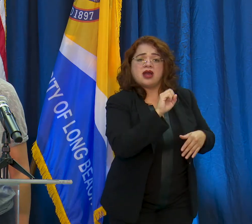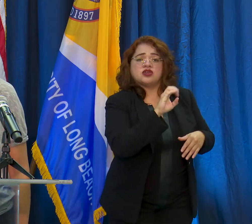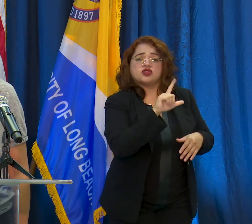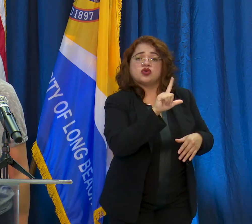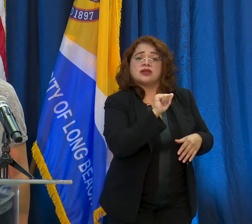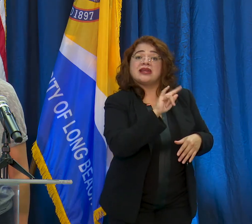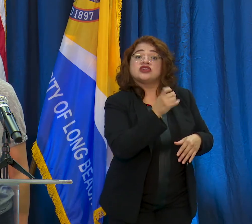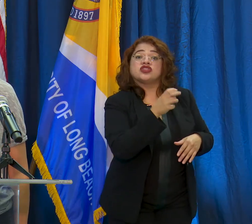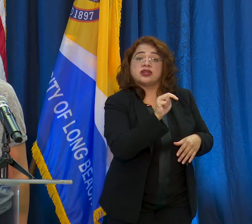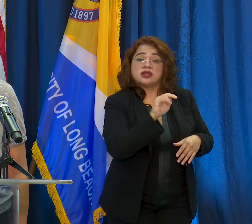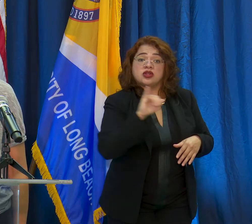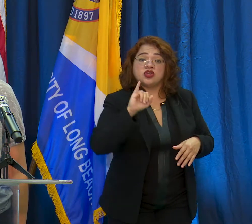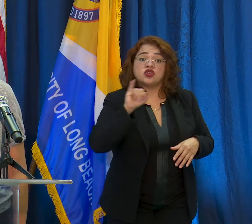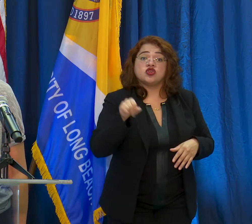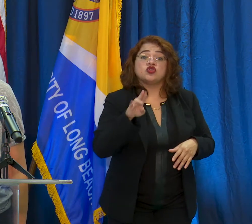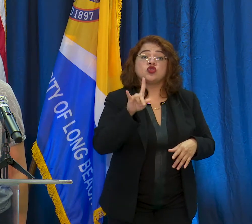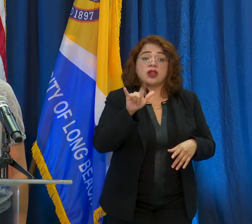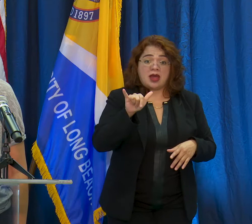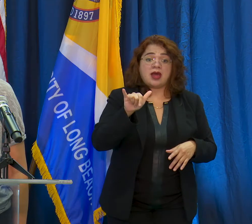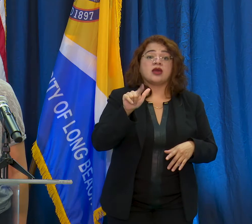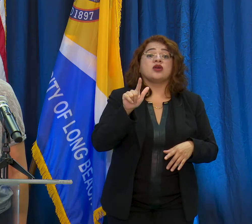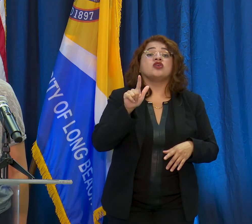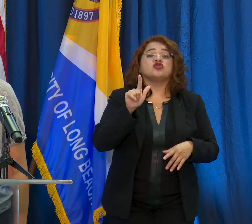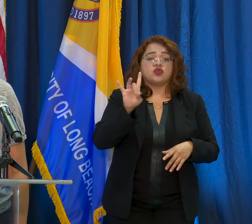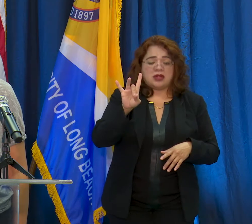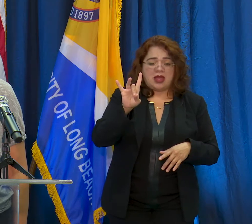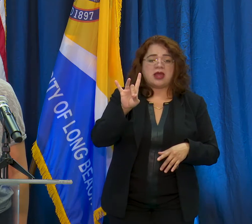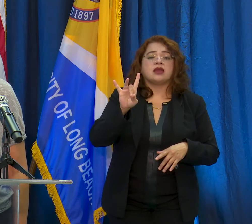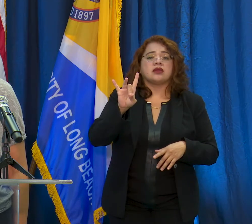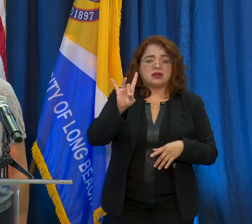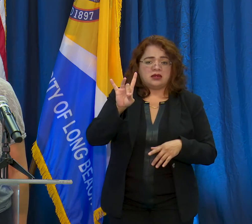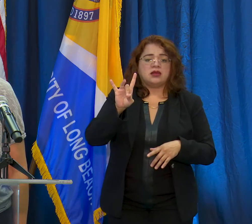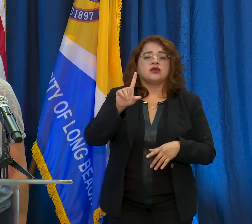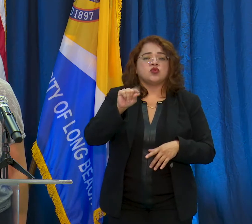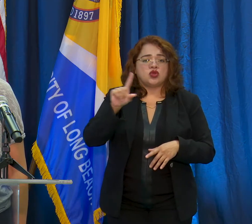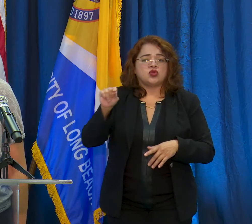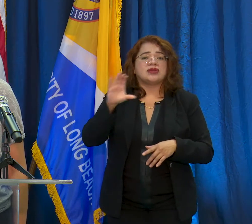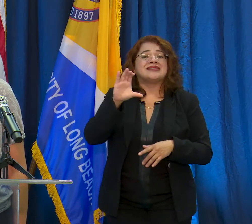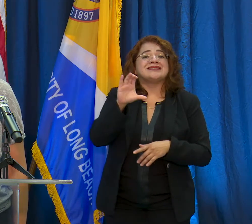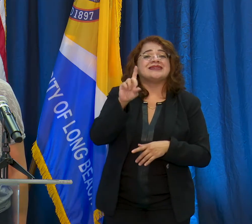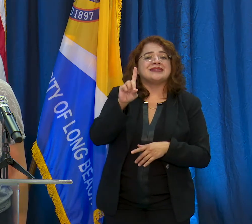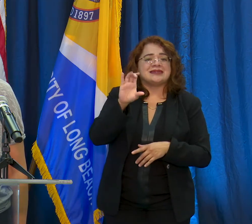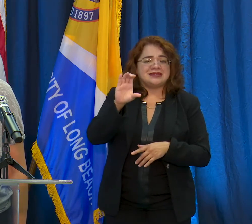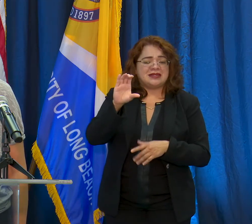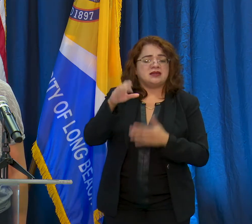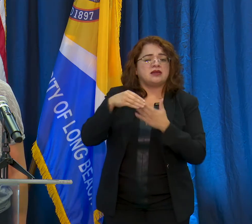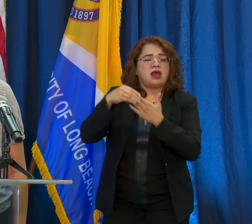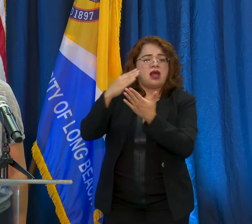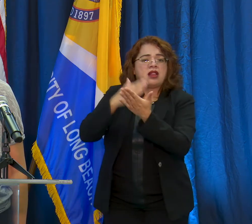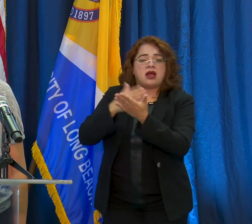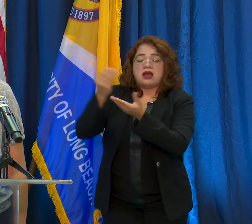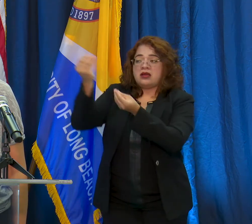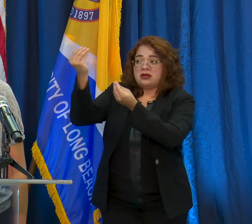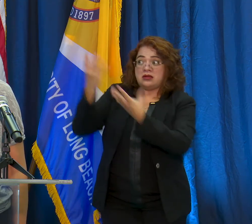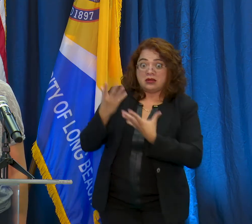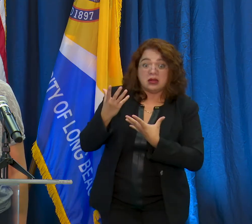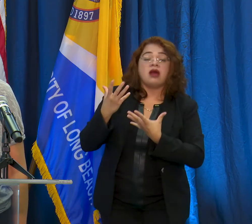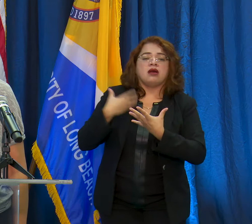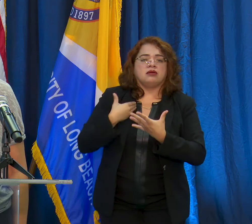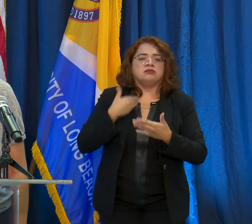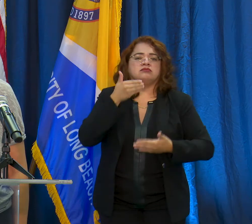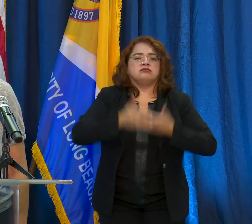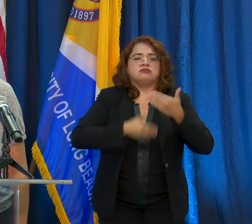with the new updated CDC guidance for community-related exposure COVID-19.